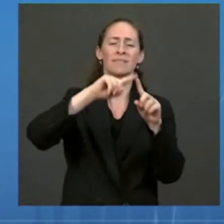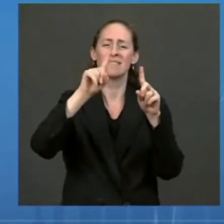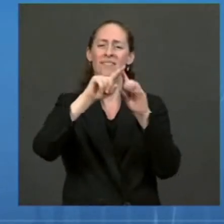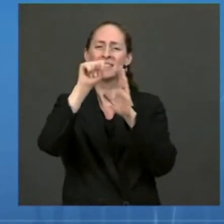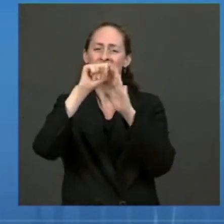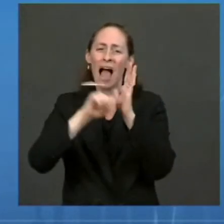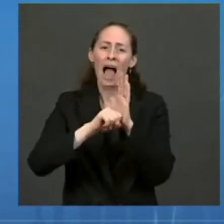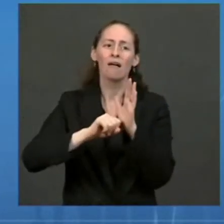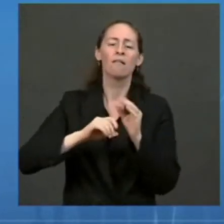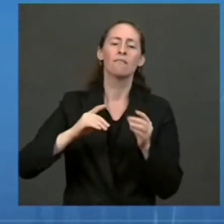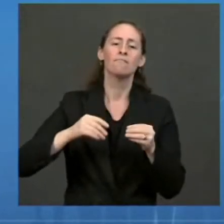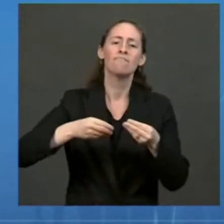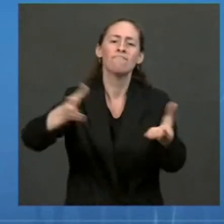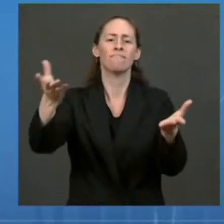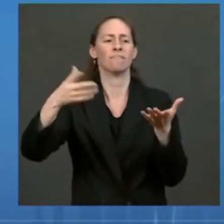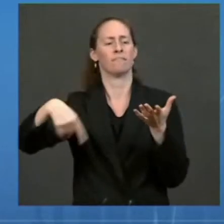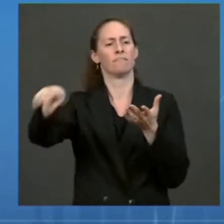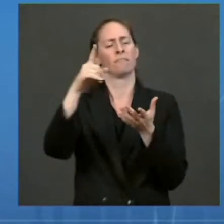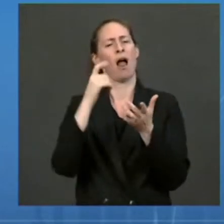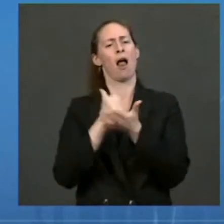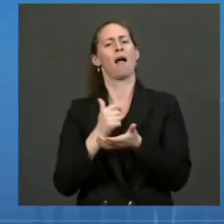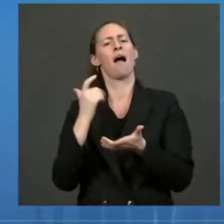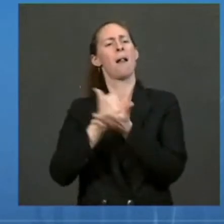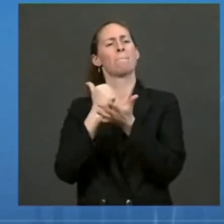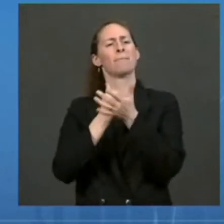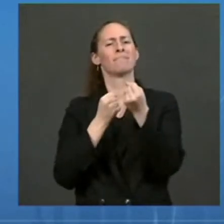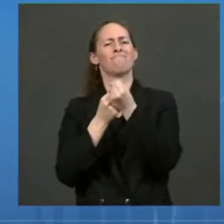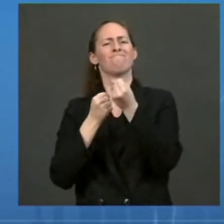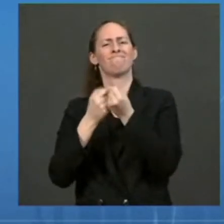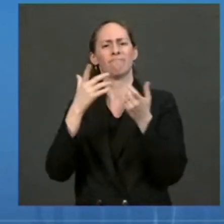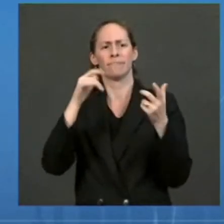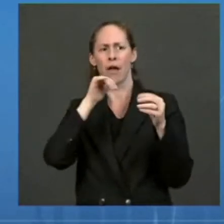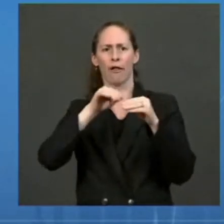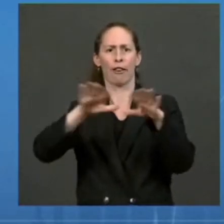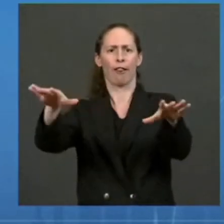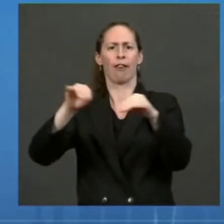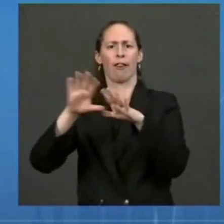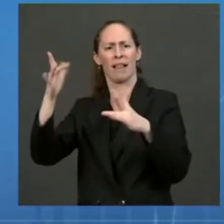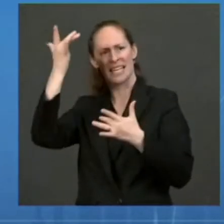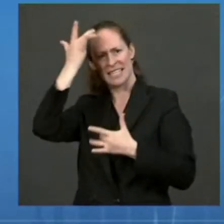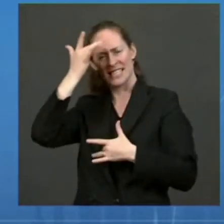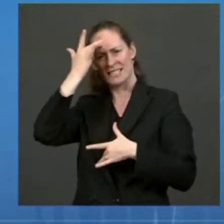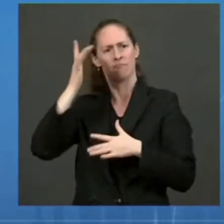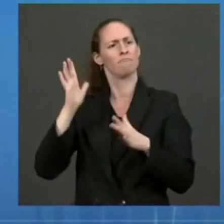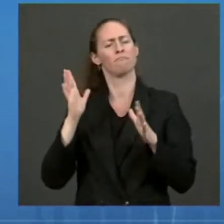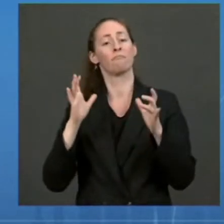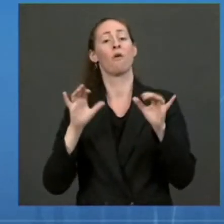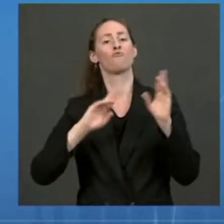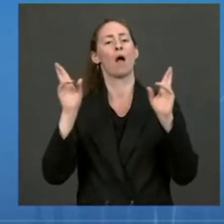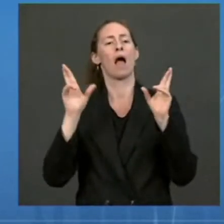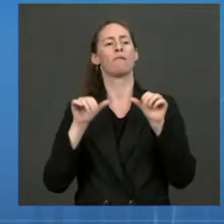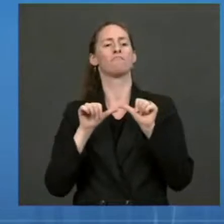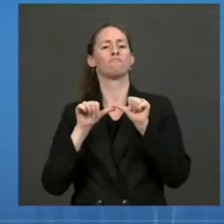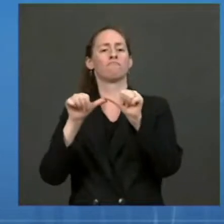$1.25 BILLION TO 64 STATE, LOCAL, TERRITORIAL HEALTH DEPARTMENTS TO ACCELERATE INFECTION CONTROL EFFORTS AND